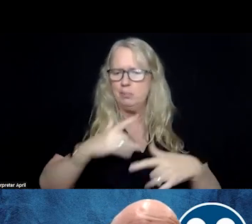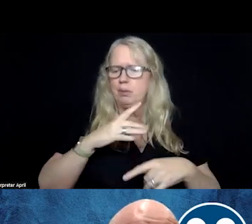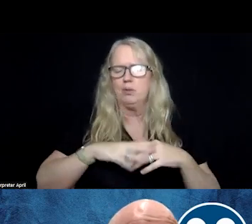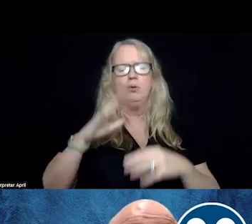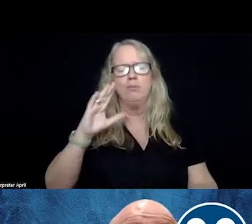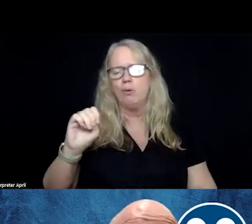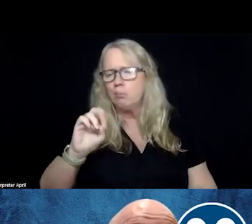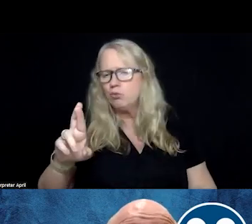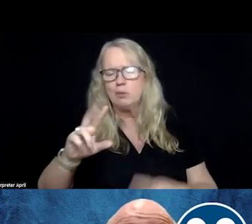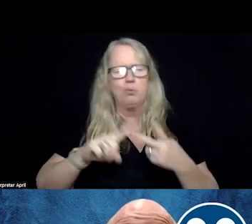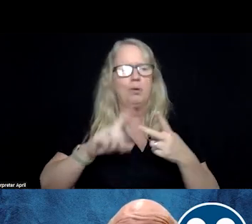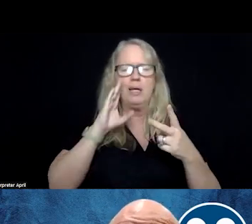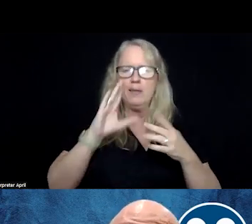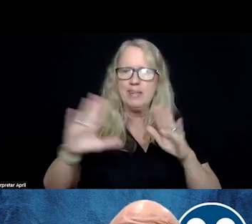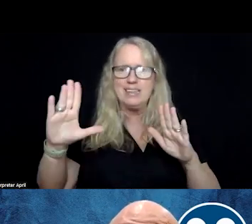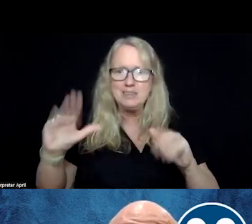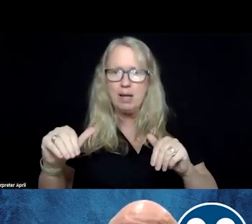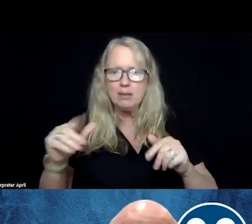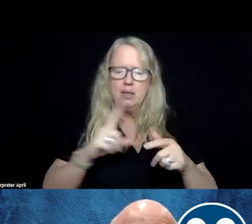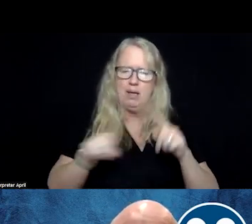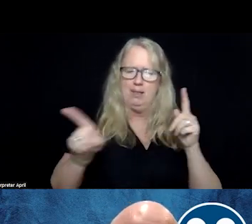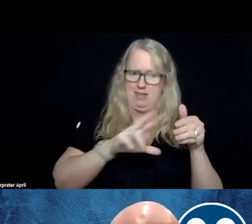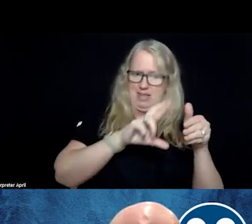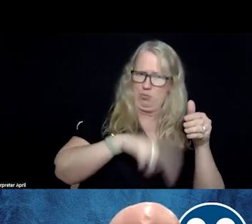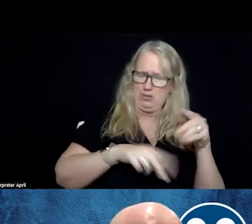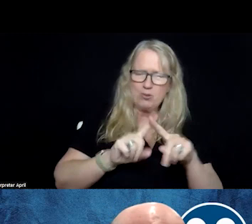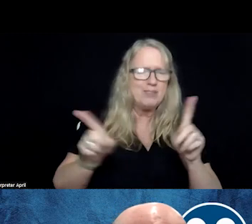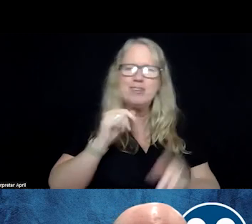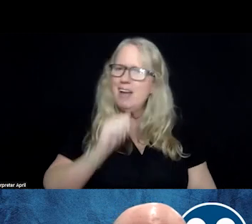SAME THING AND EXPECT A DIFFERENT RESULT. SO ALL OF THOSE THINGS THAT